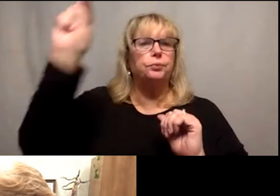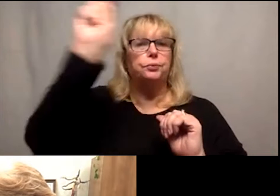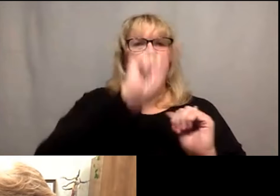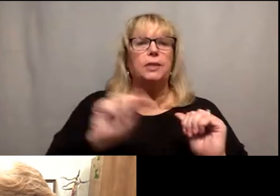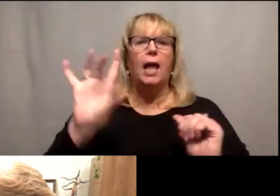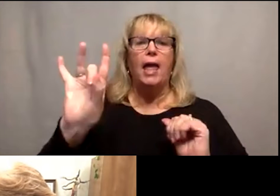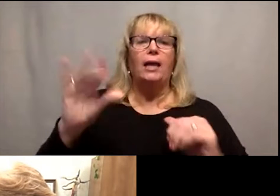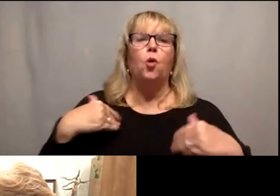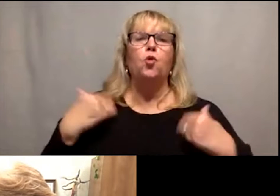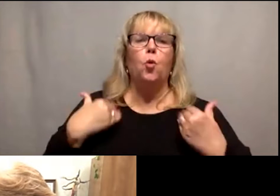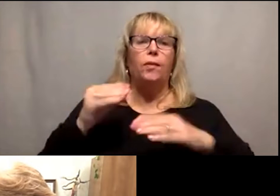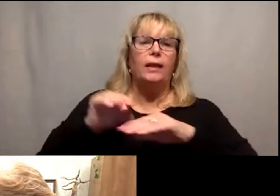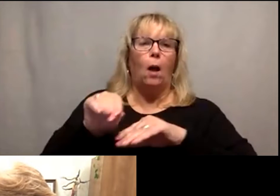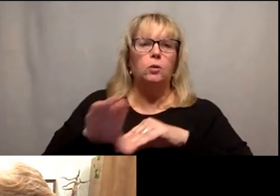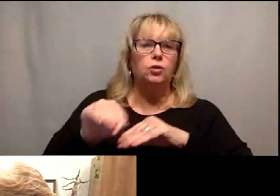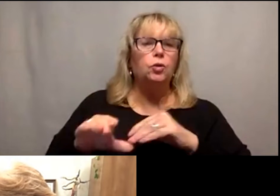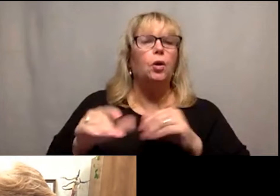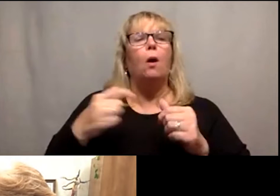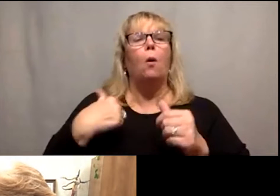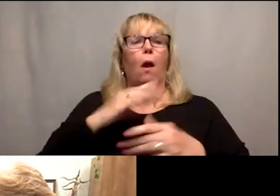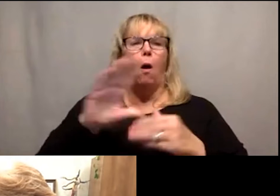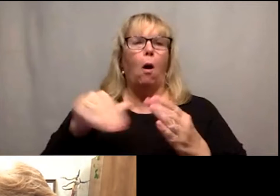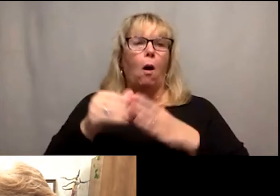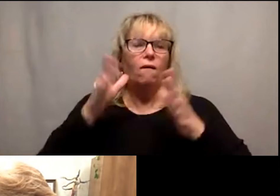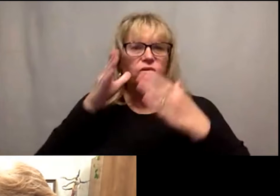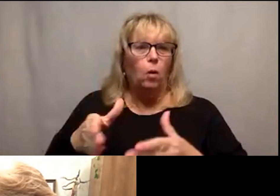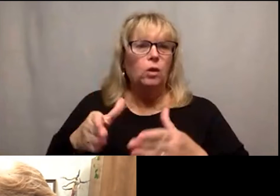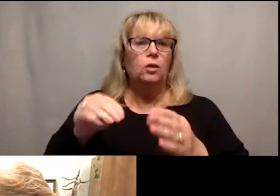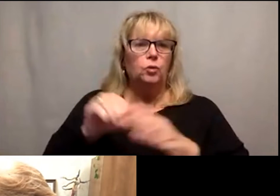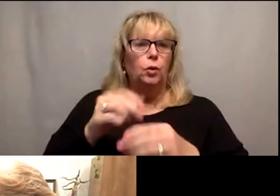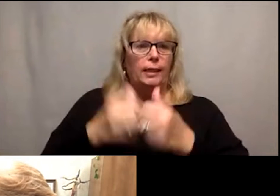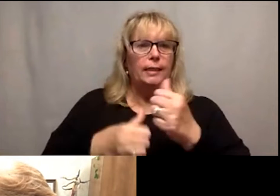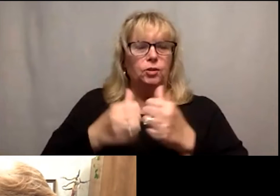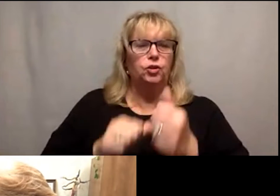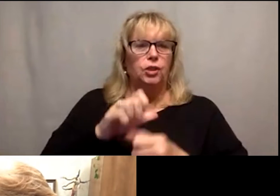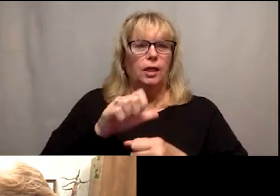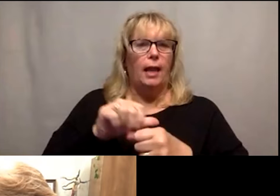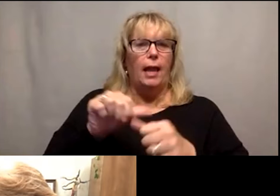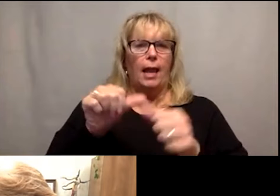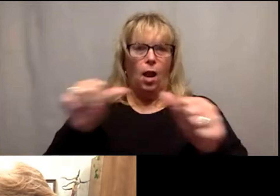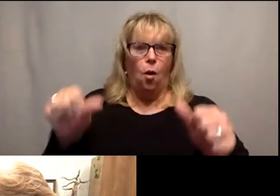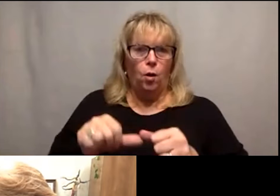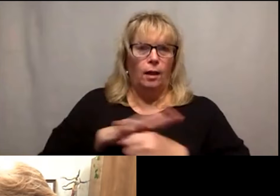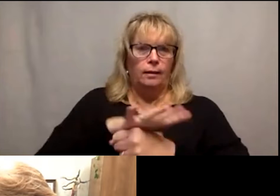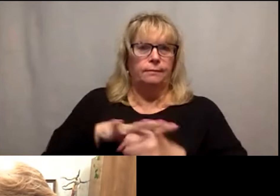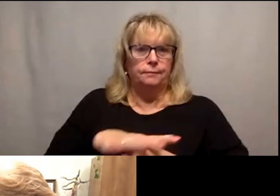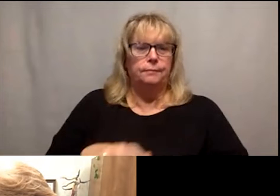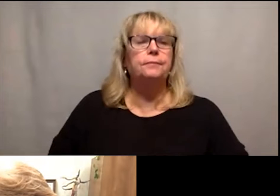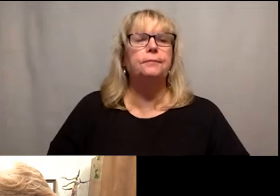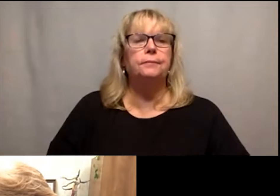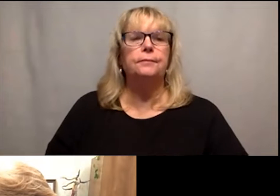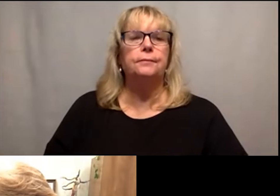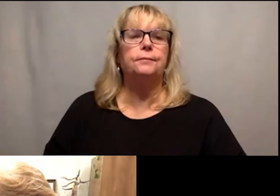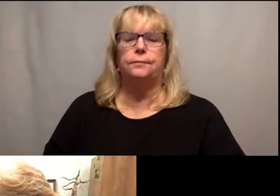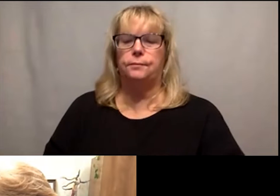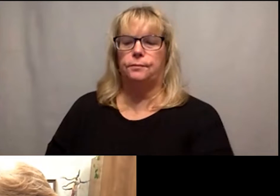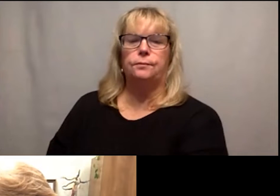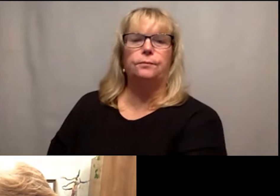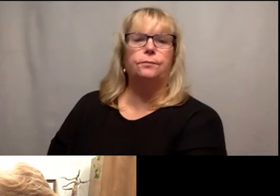each have our own particular geographic areas. I'm going to start today with a short video kind of